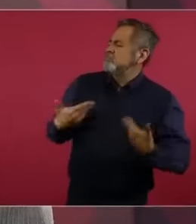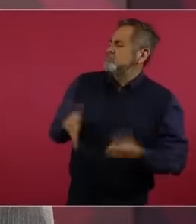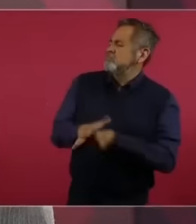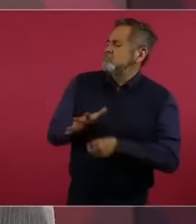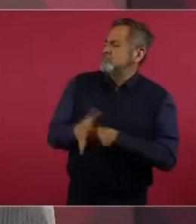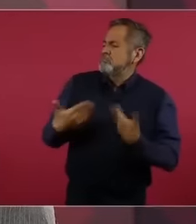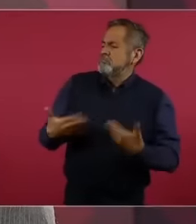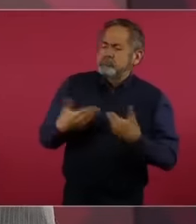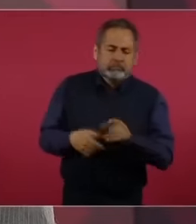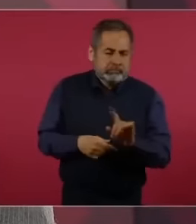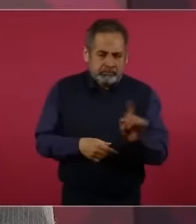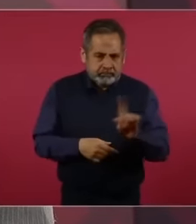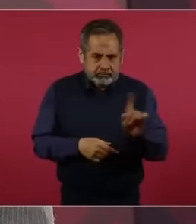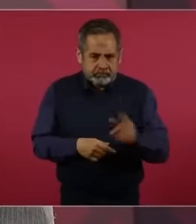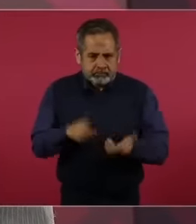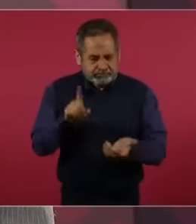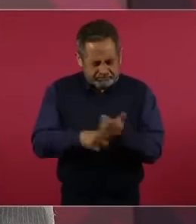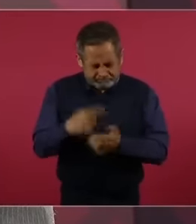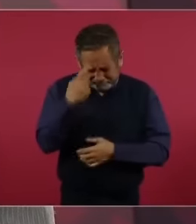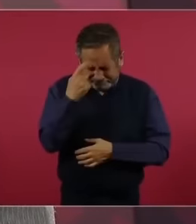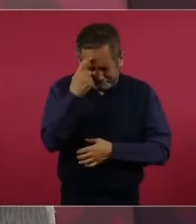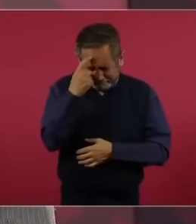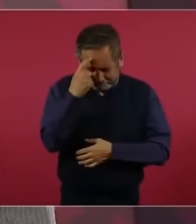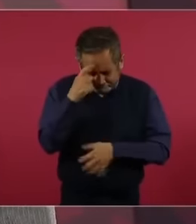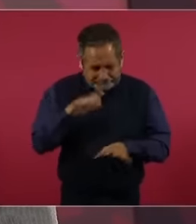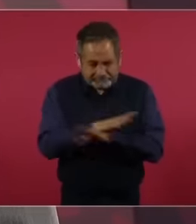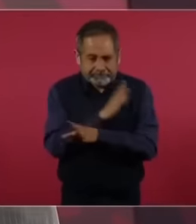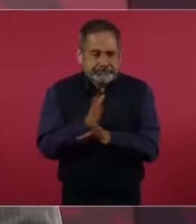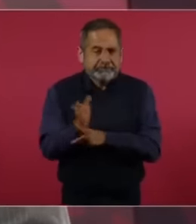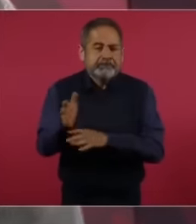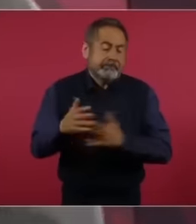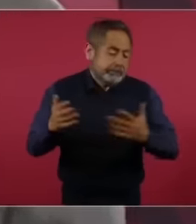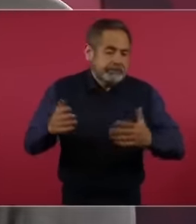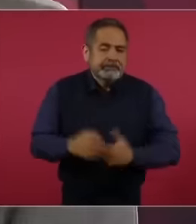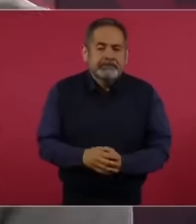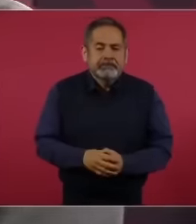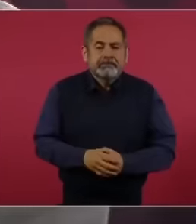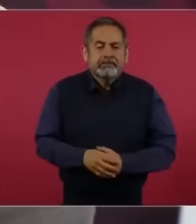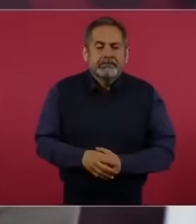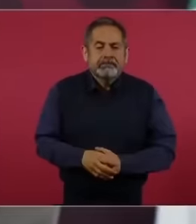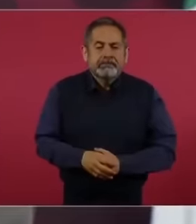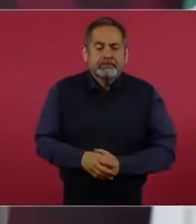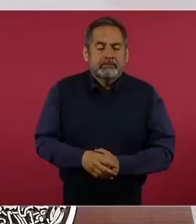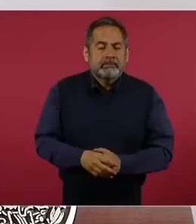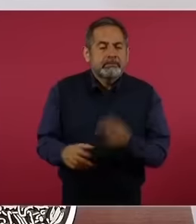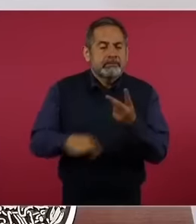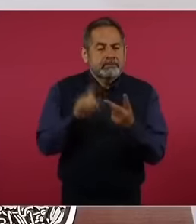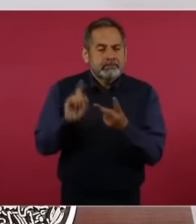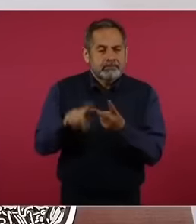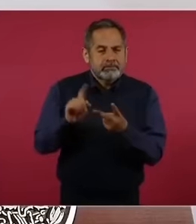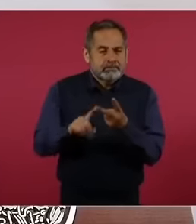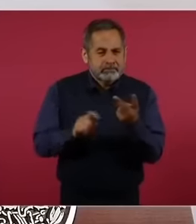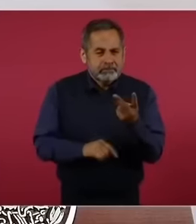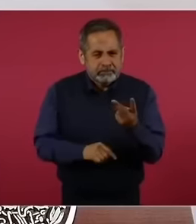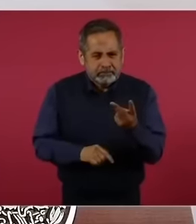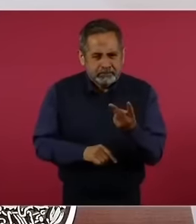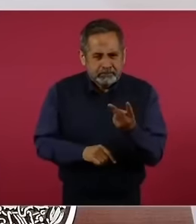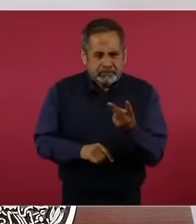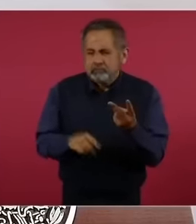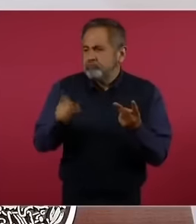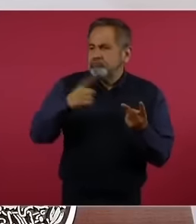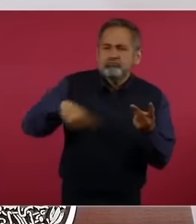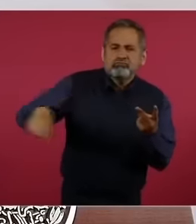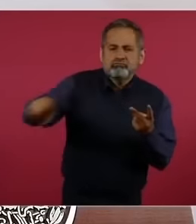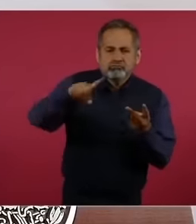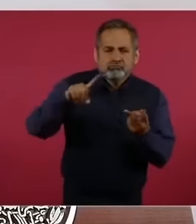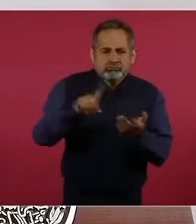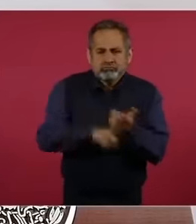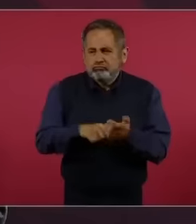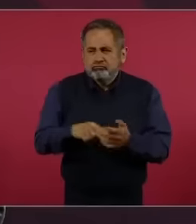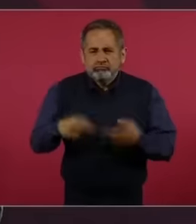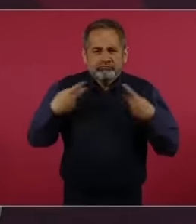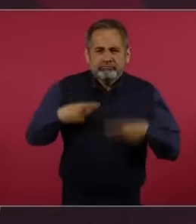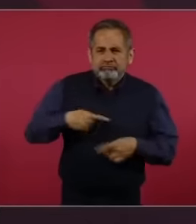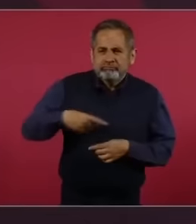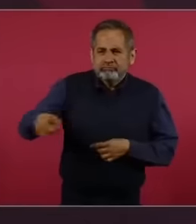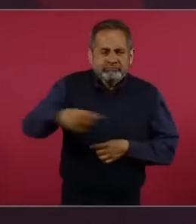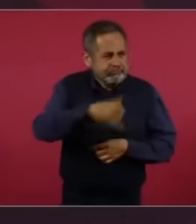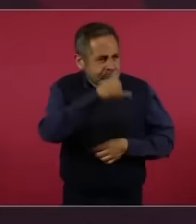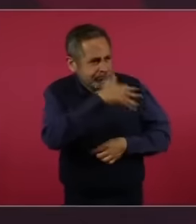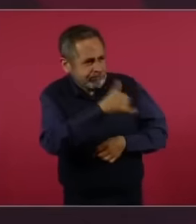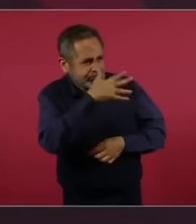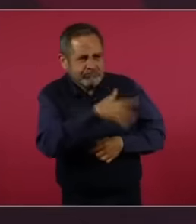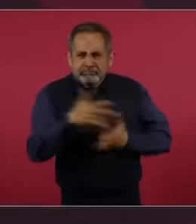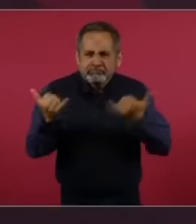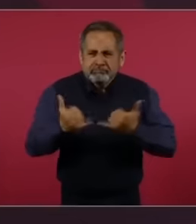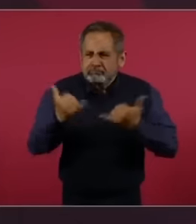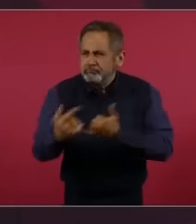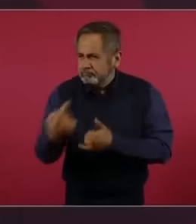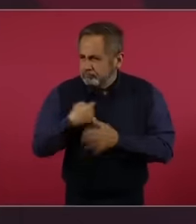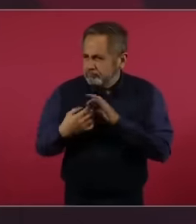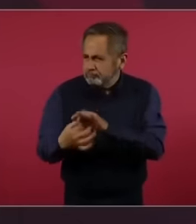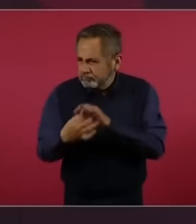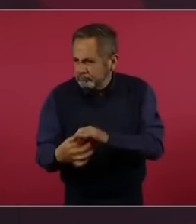and The other thing is that they are generally those who sympathize with us, they are Rebels And well,